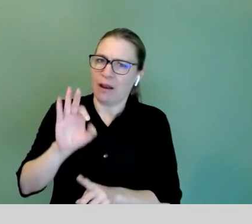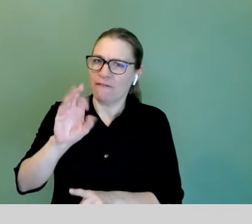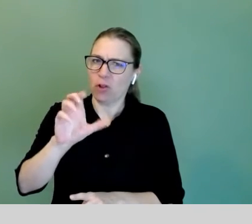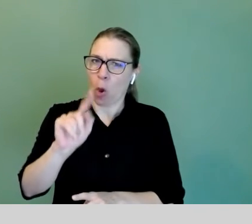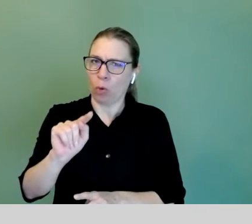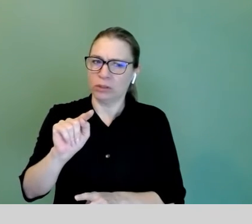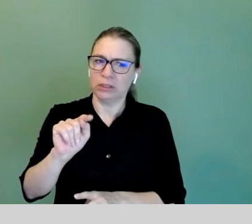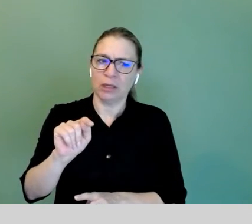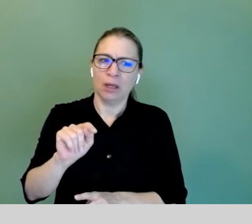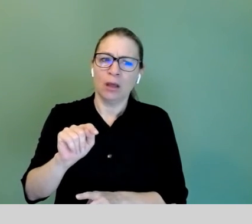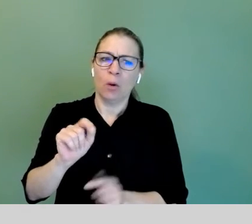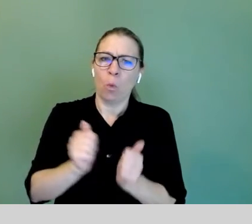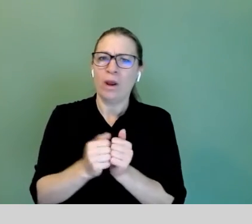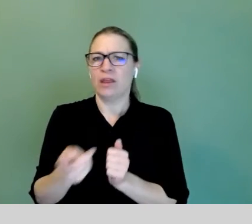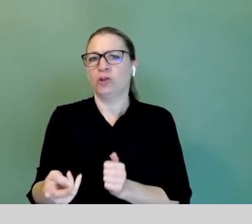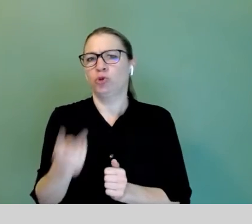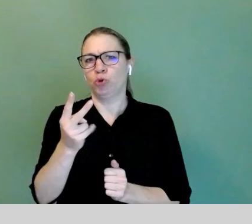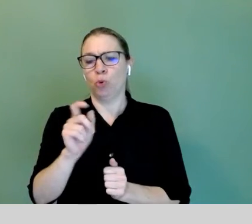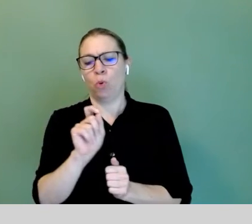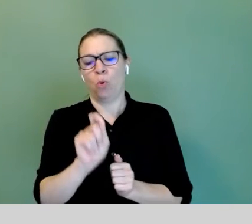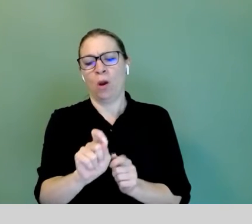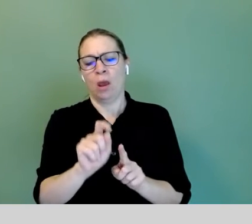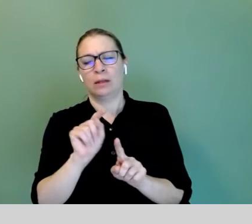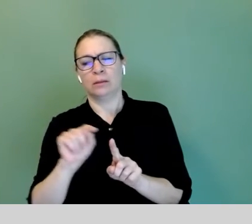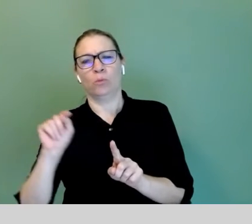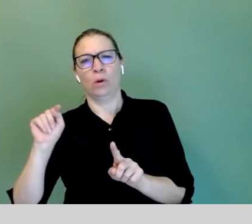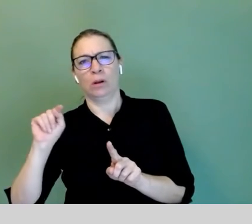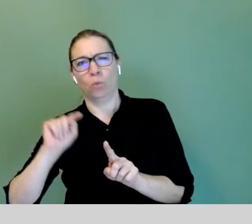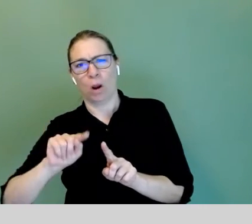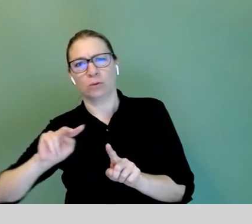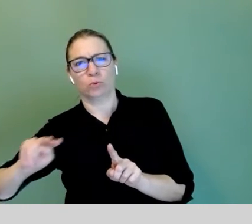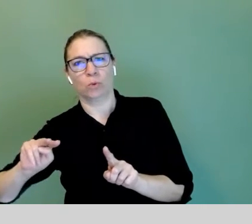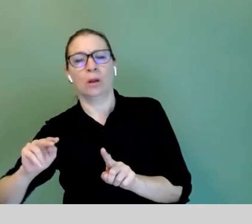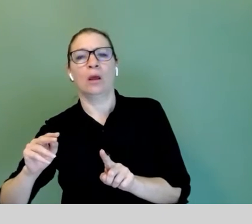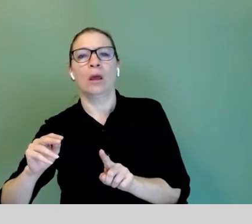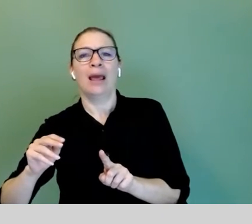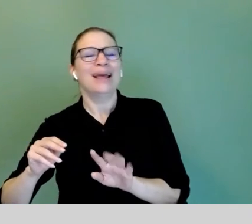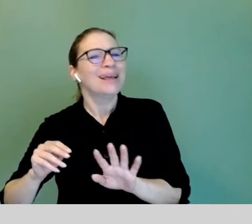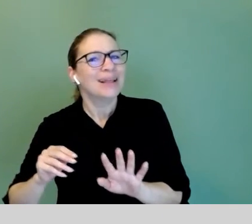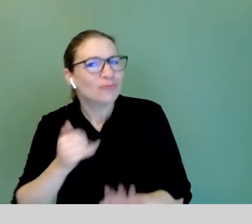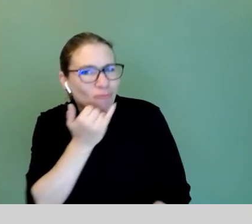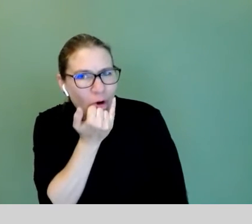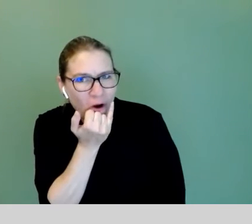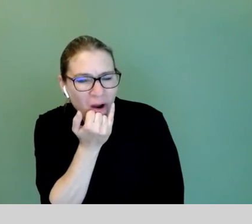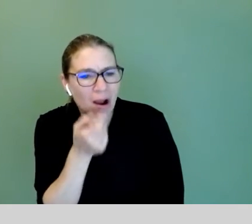float rounded to two decimal places, and I find that quite wrong